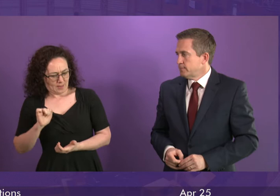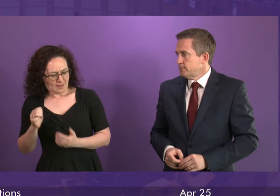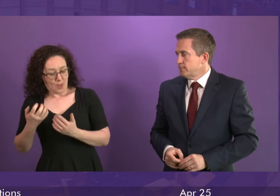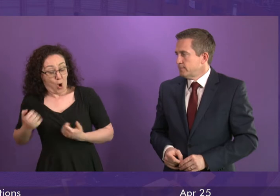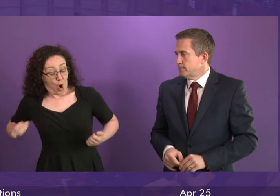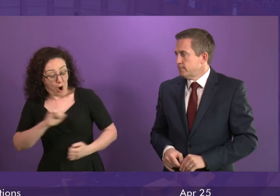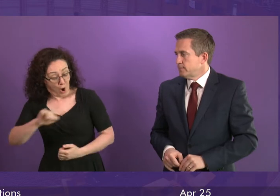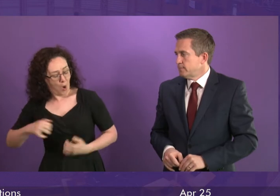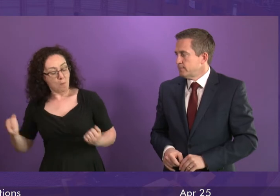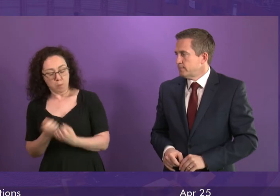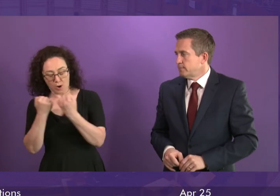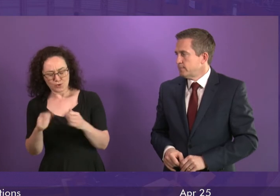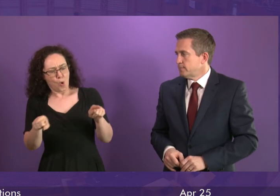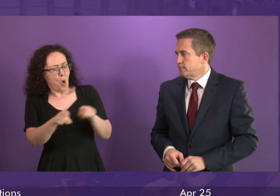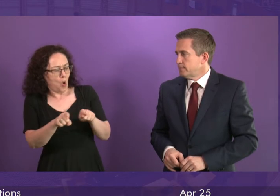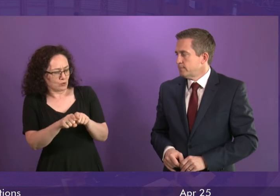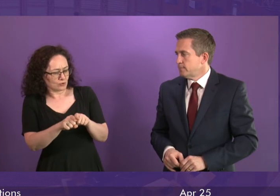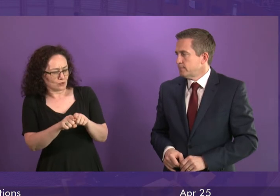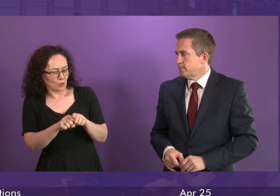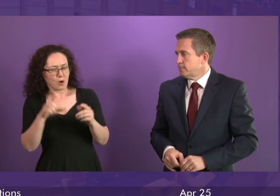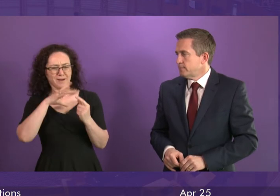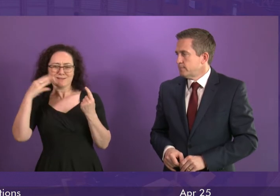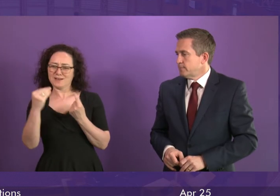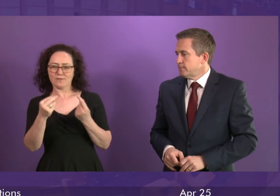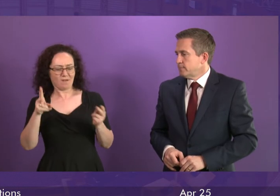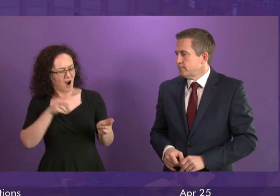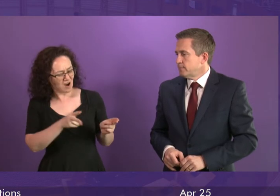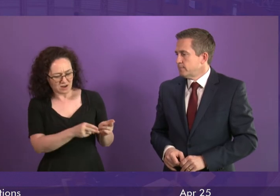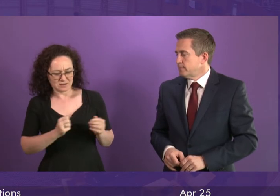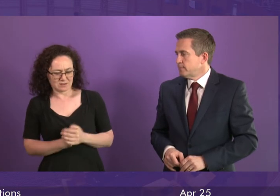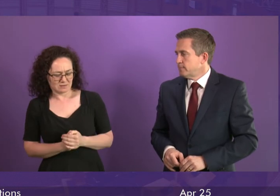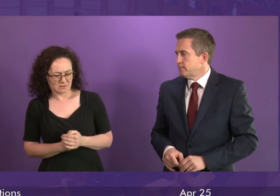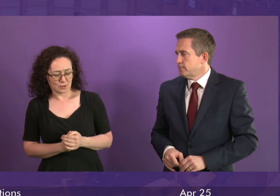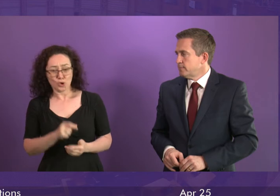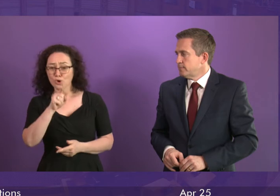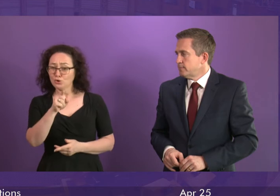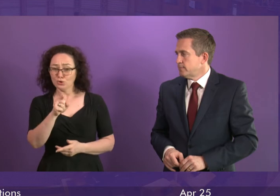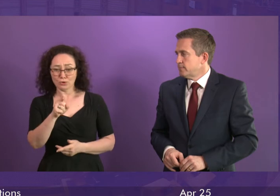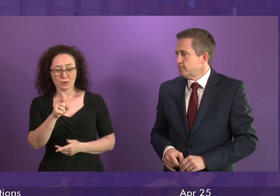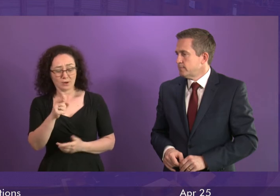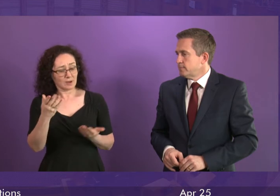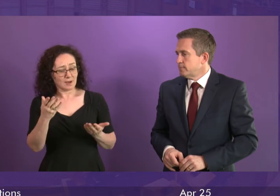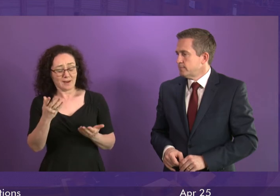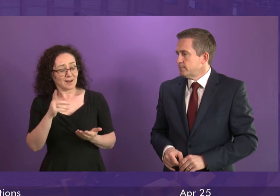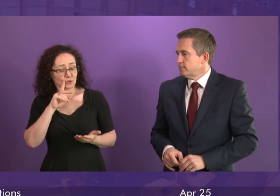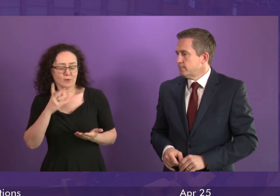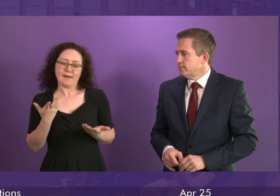cuts that are pushing children into poverty, then he does not deserve, ever, to be in Government